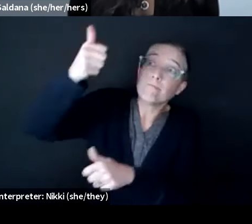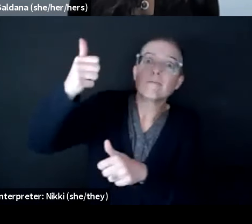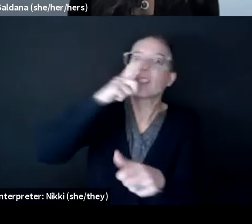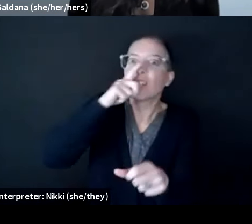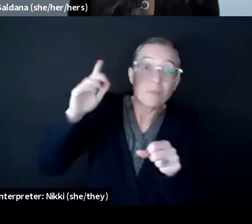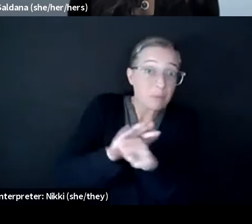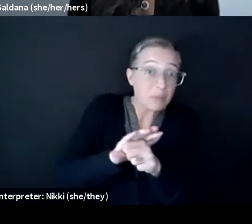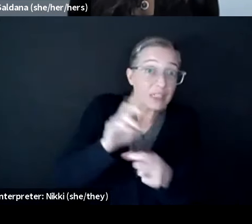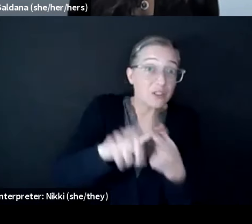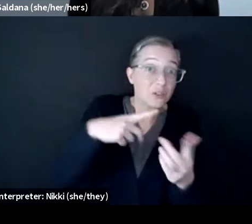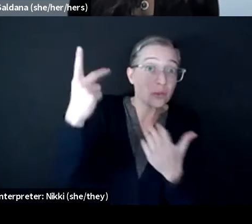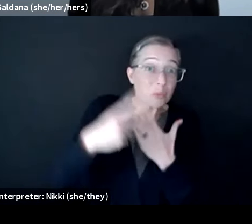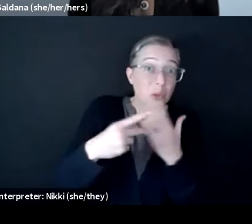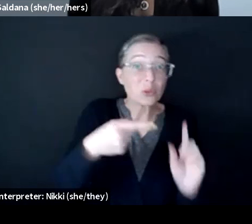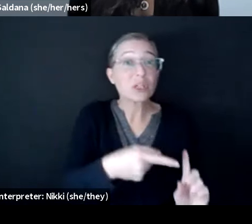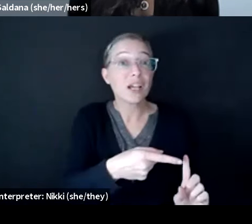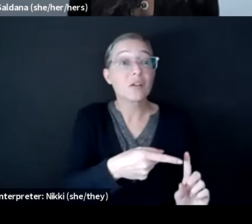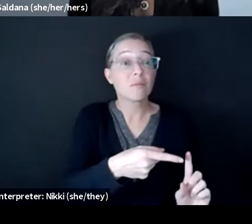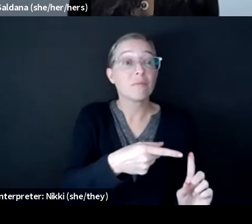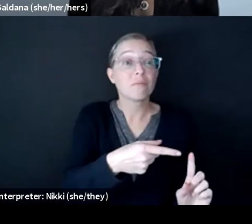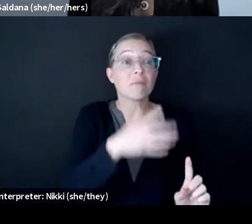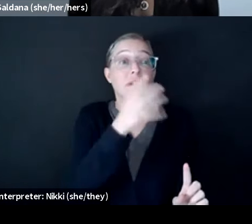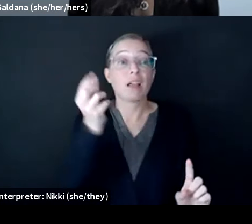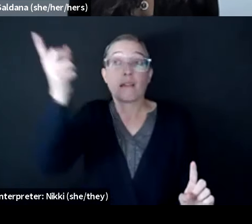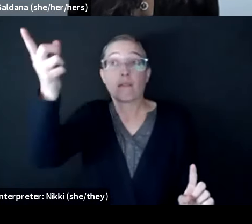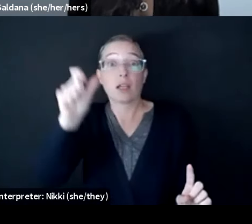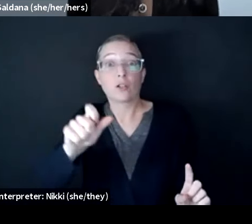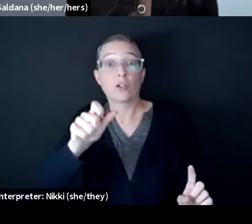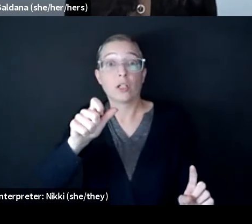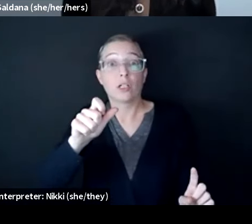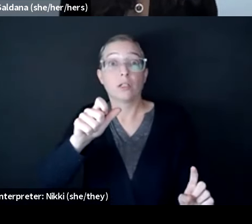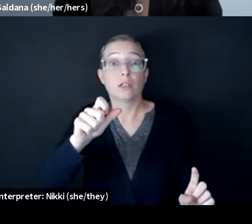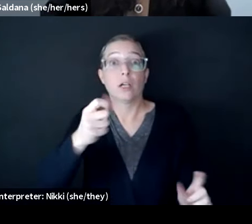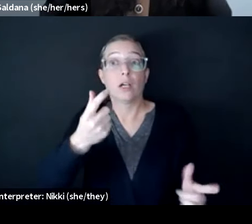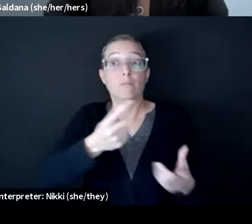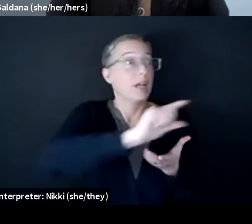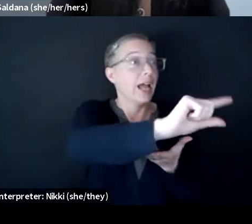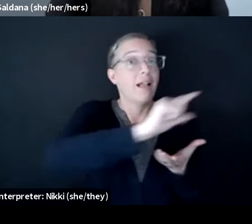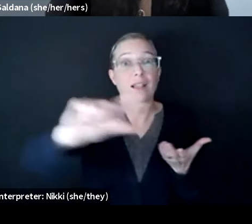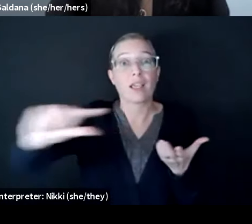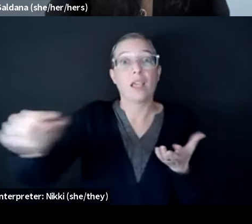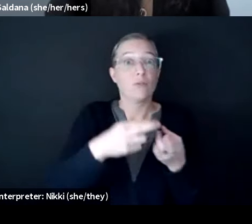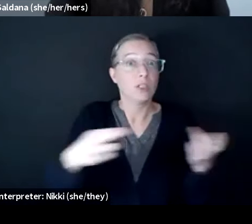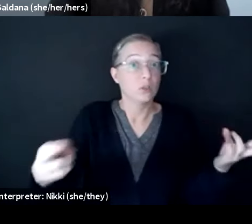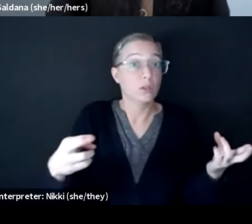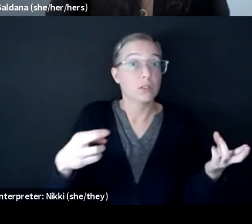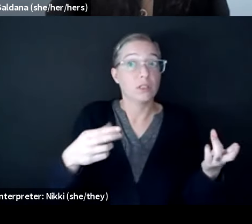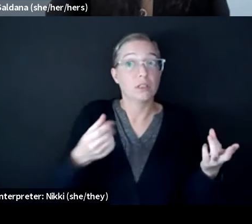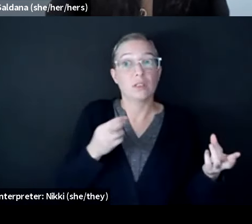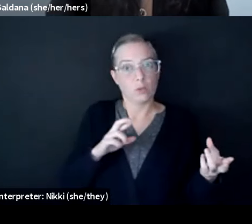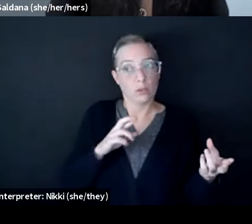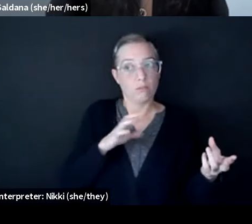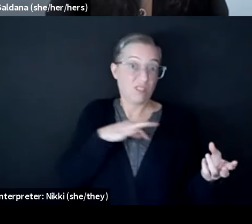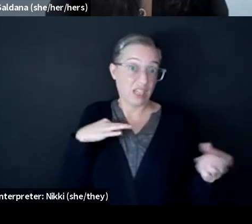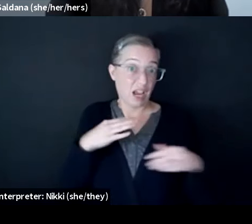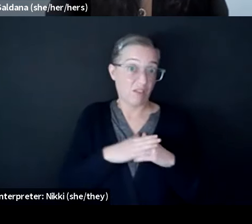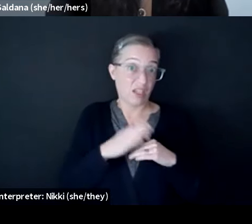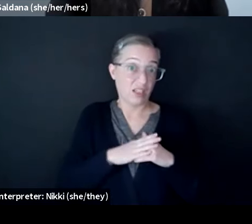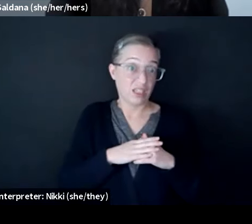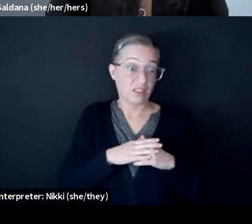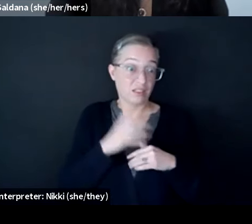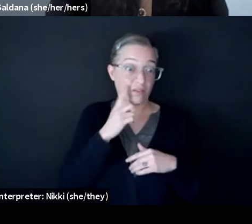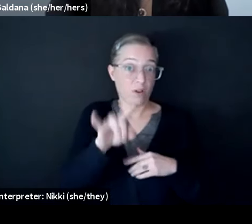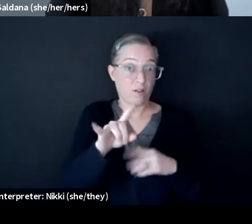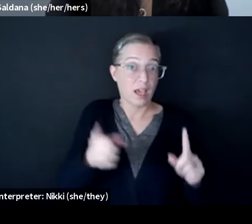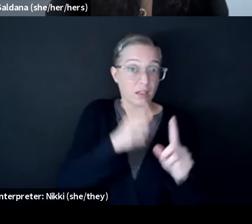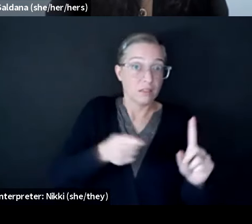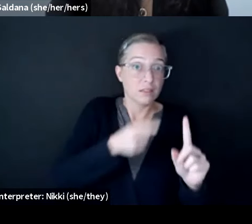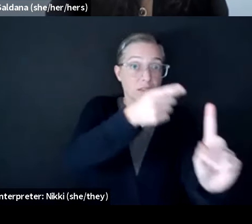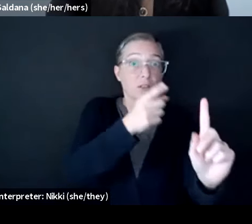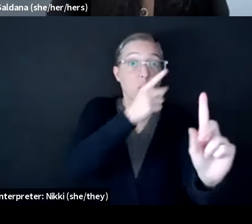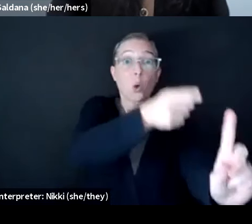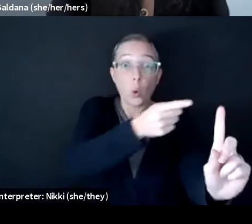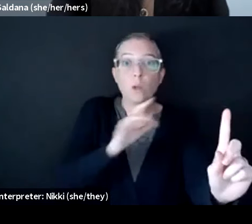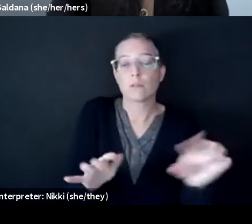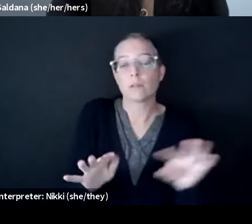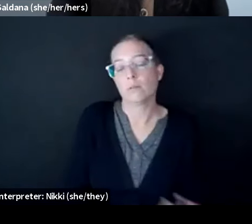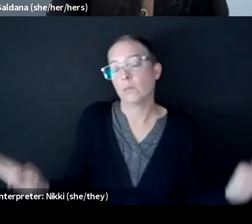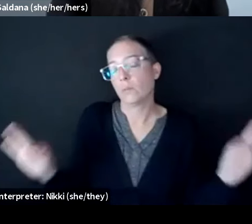Greg Aarons (he/his): The ability to direct resources, or at least staff towards working towards that goal was important in the sustainment.